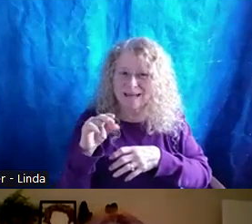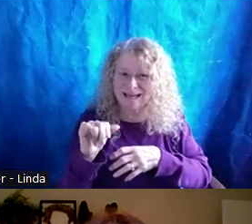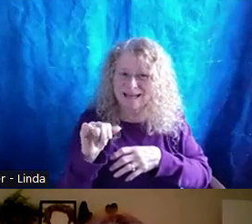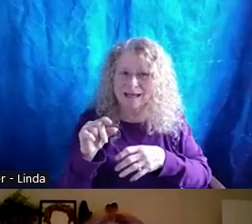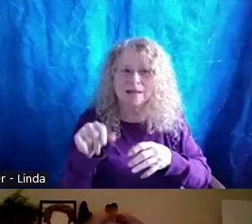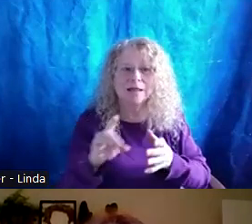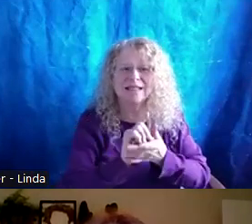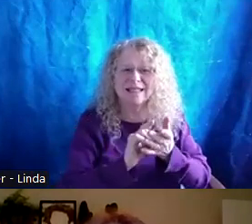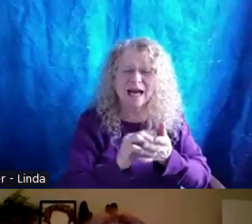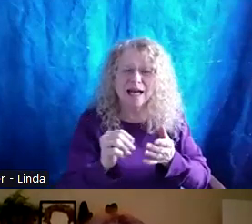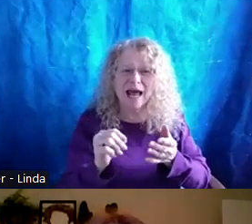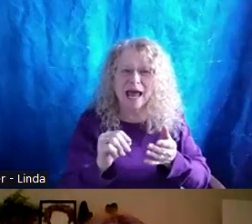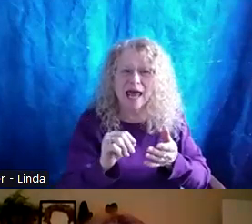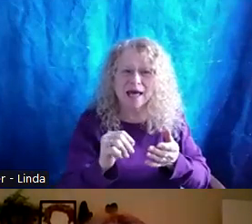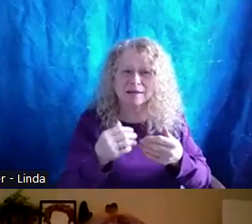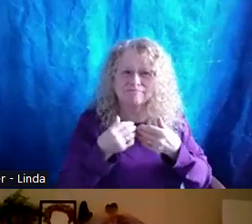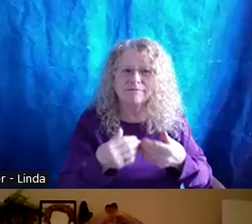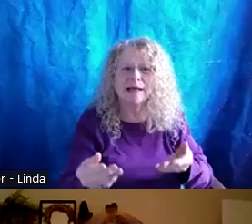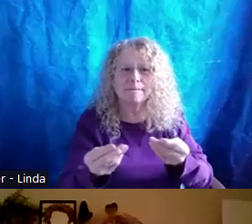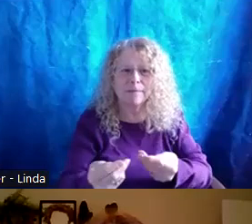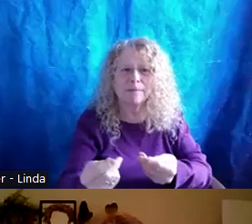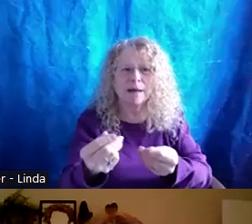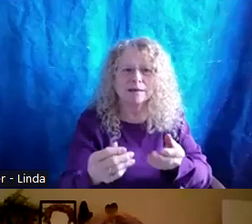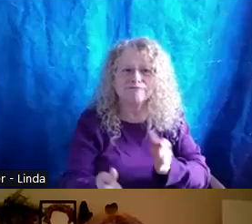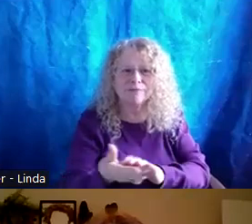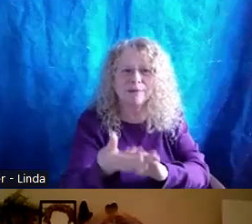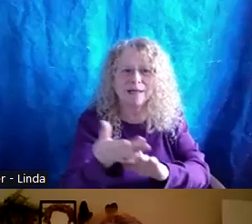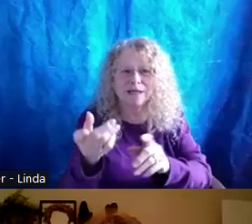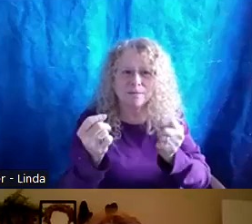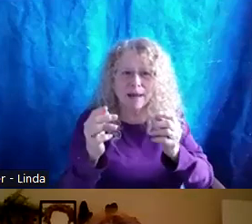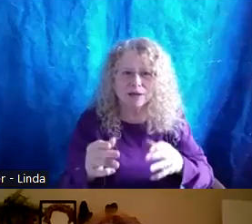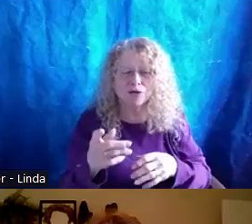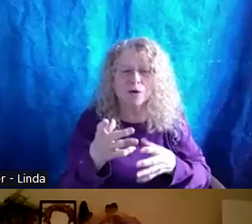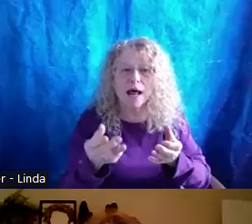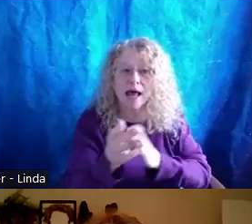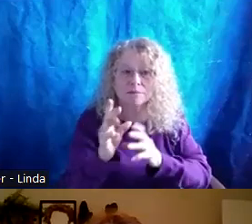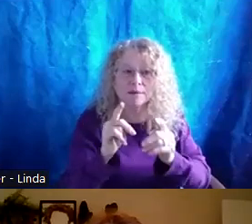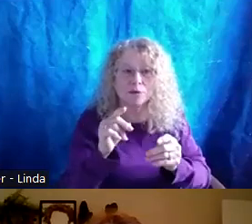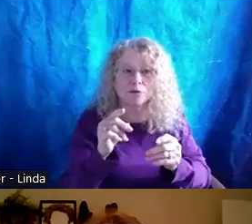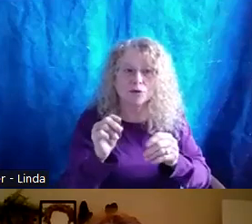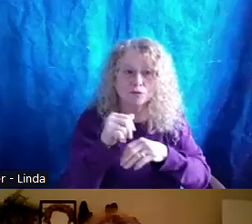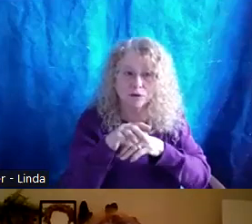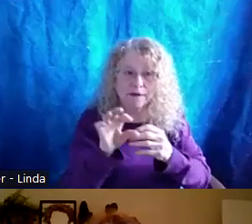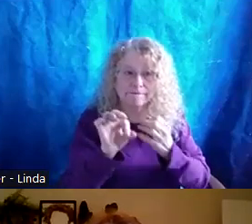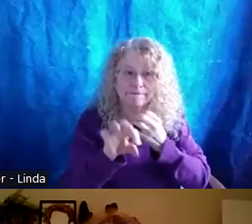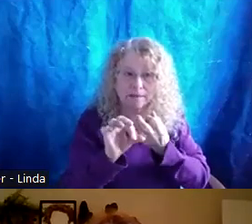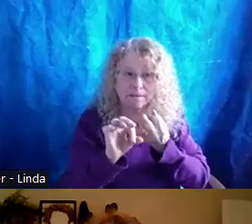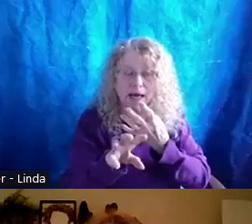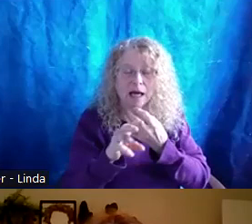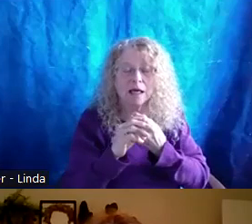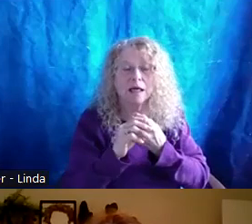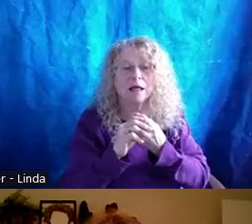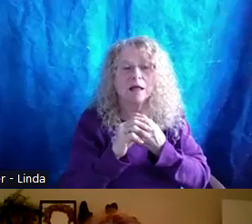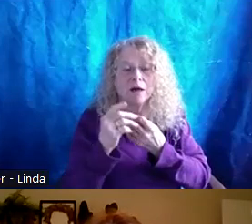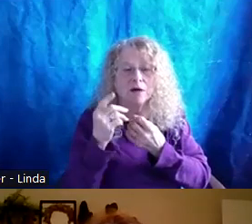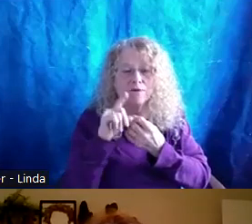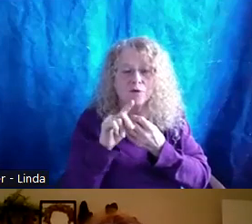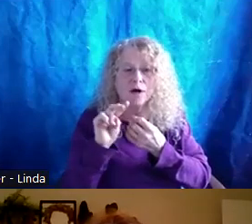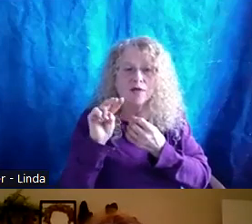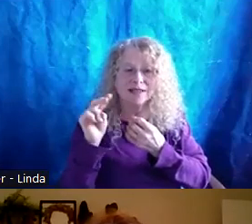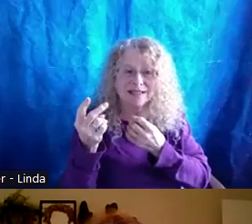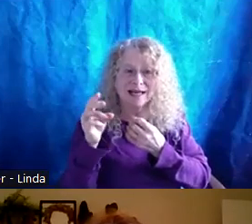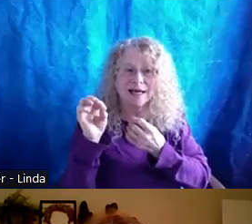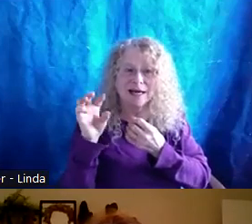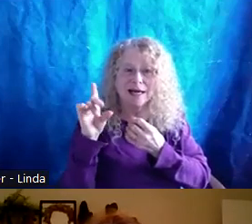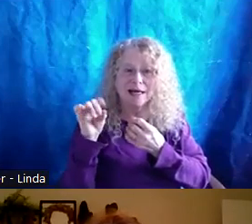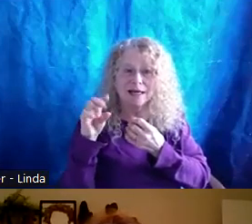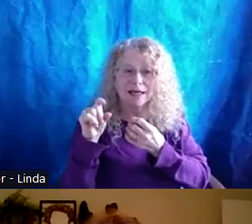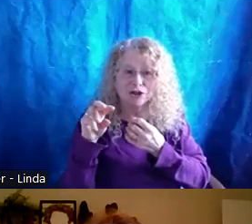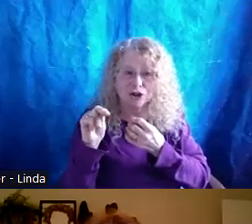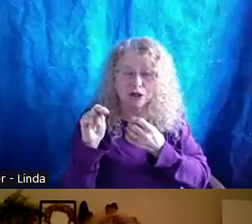MANAGER, JUST TO ASK FOLKS TO SUBMIT FEEDBACK FOR THE SECOND EDITION OF THE STATEWIDE EARLY